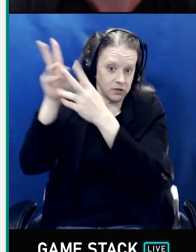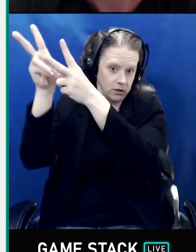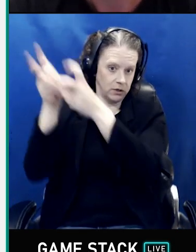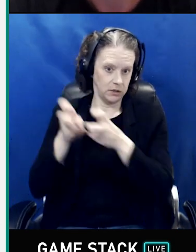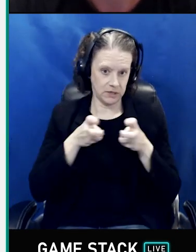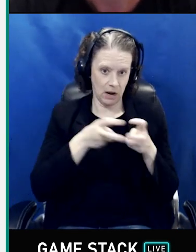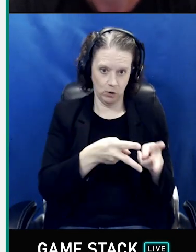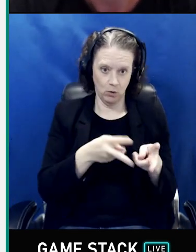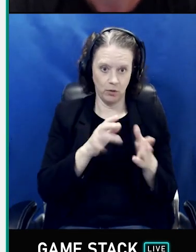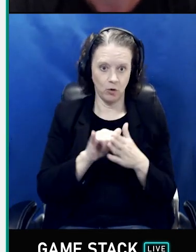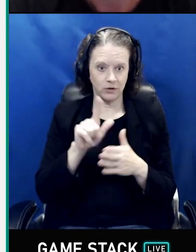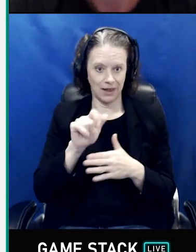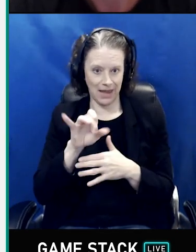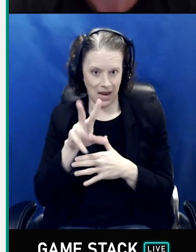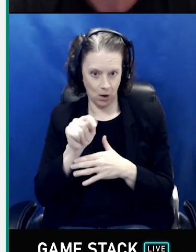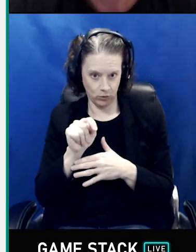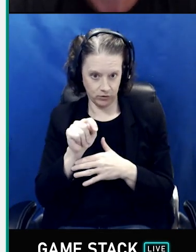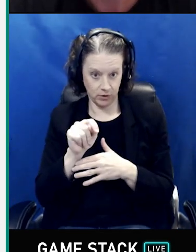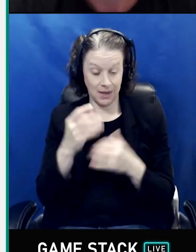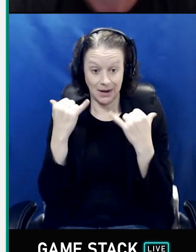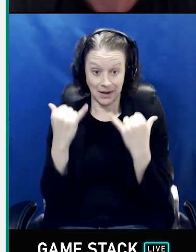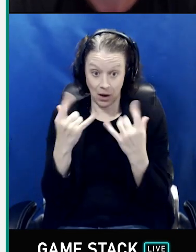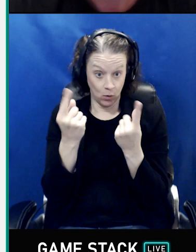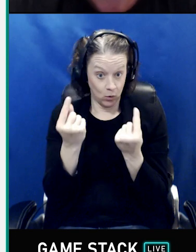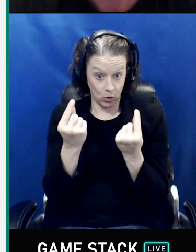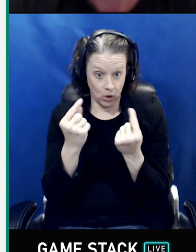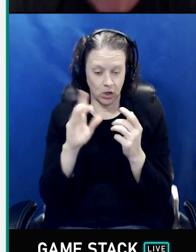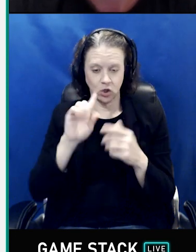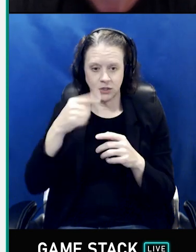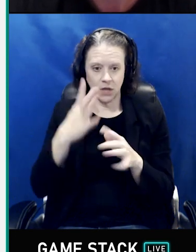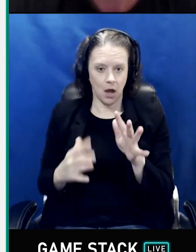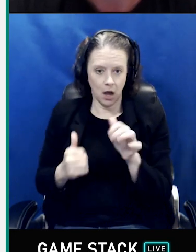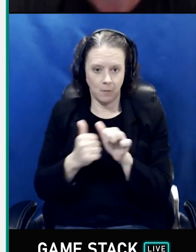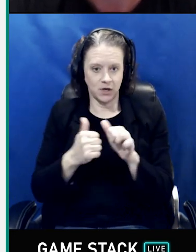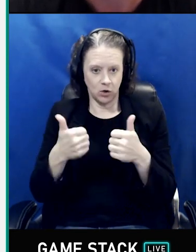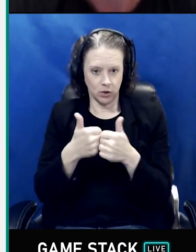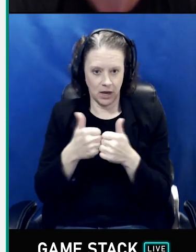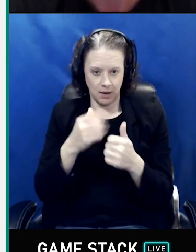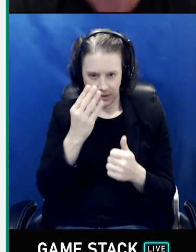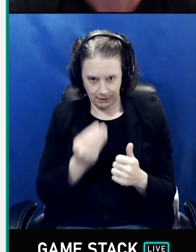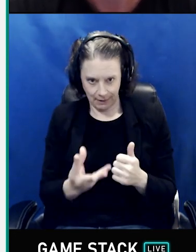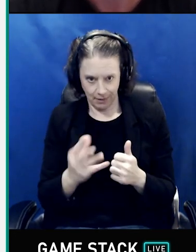Now all that you need to do is update your game to tell the app which one of these layouts